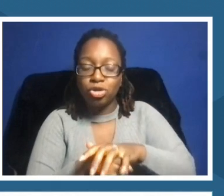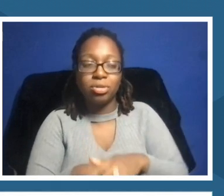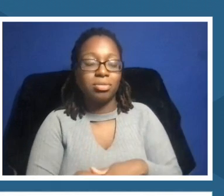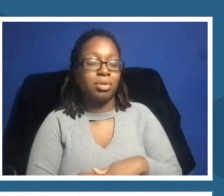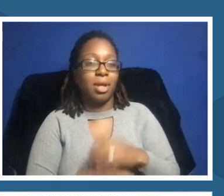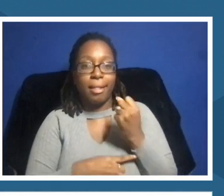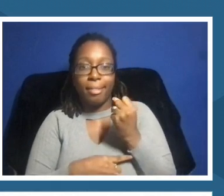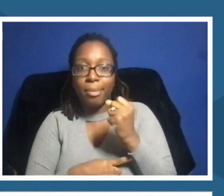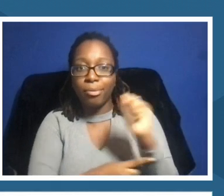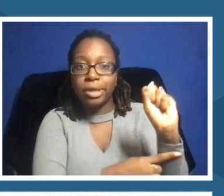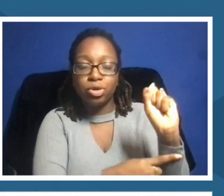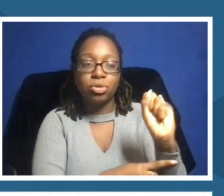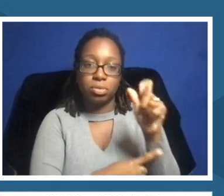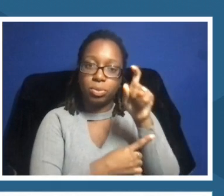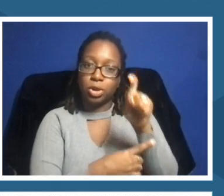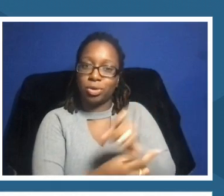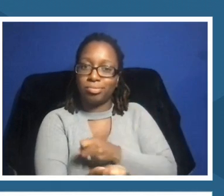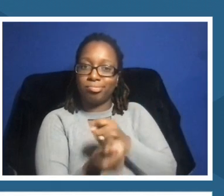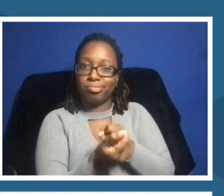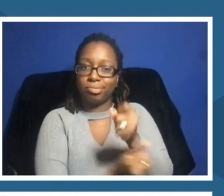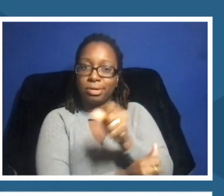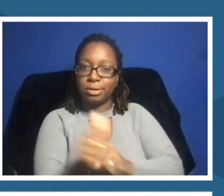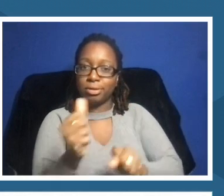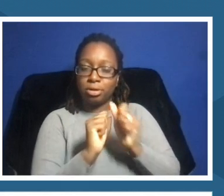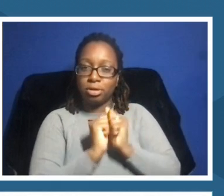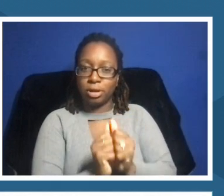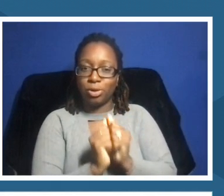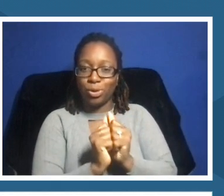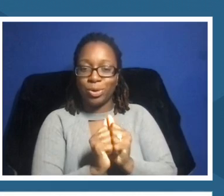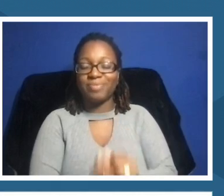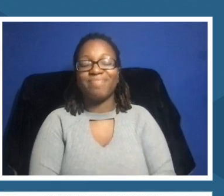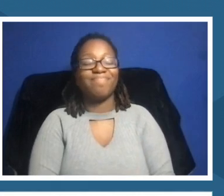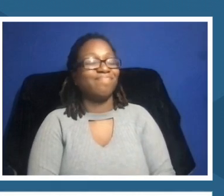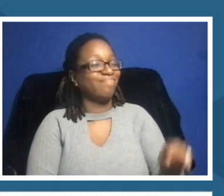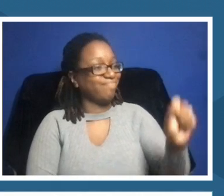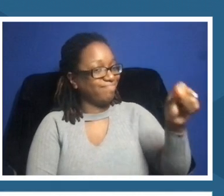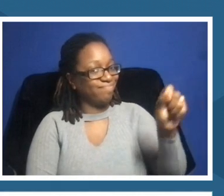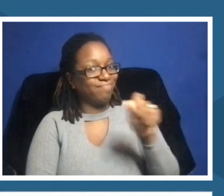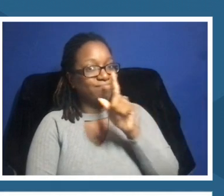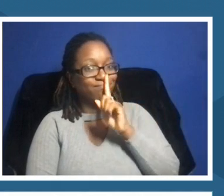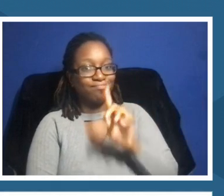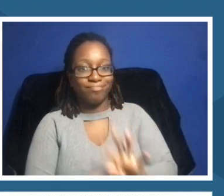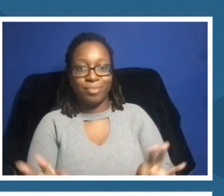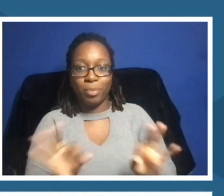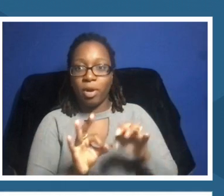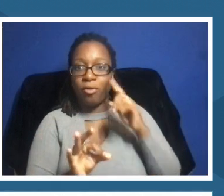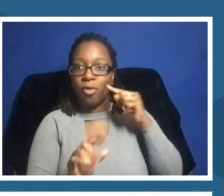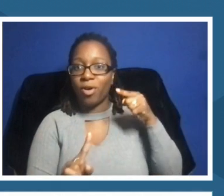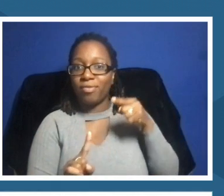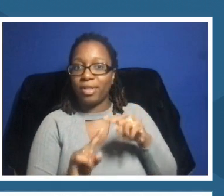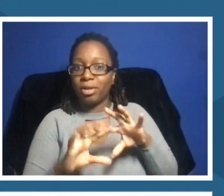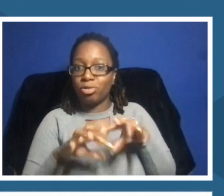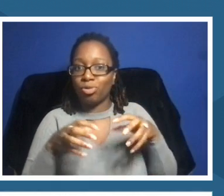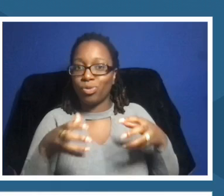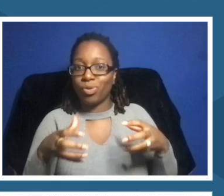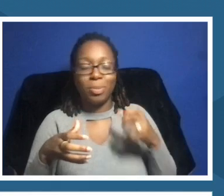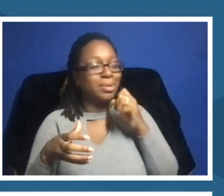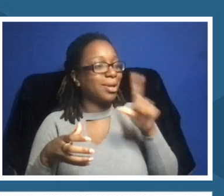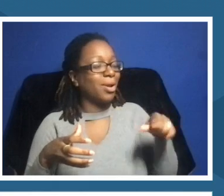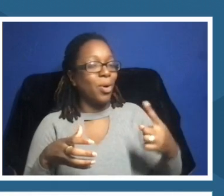to include this topic in this series because as tk just said it's not just one racial group being impacted by the